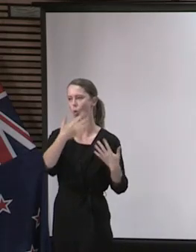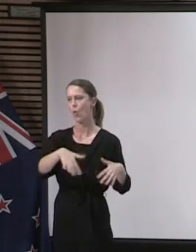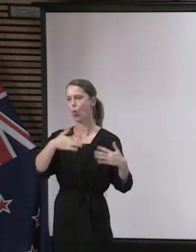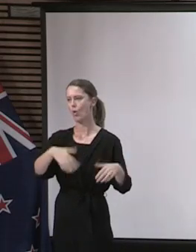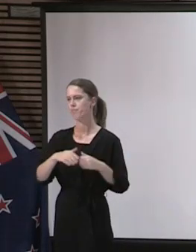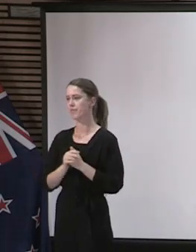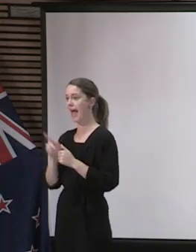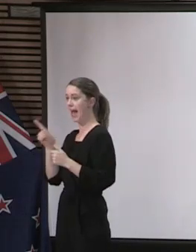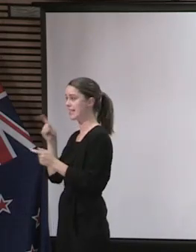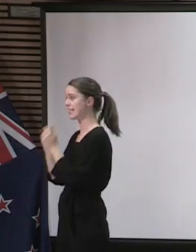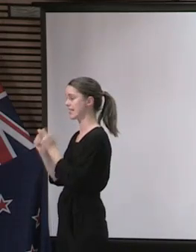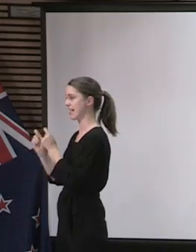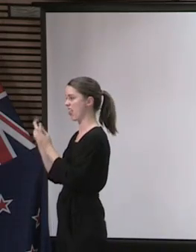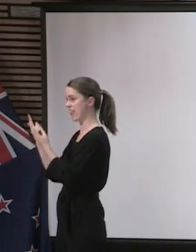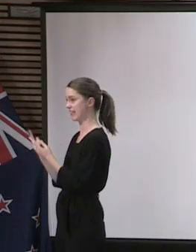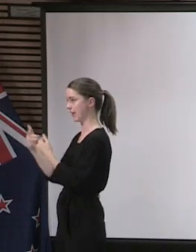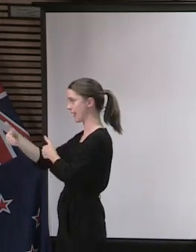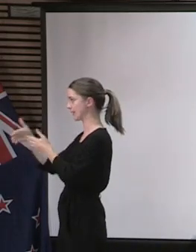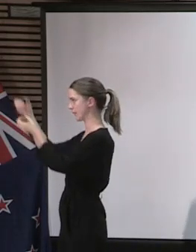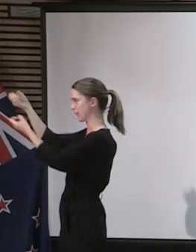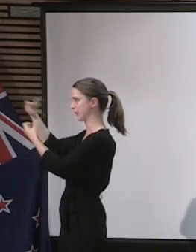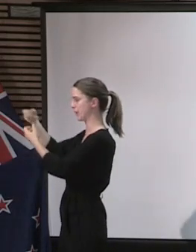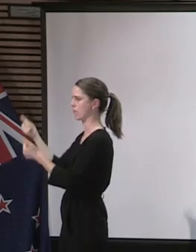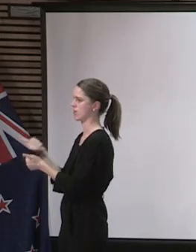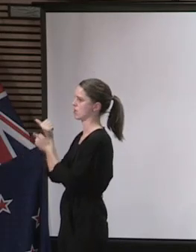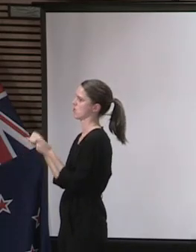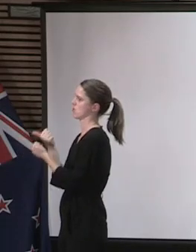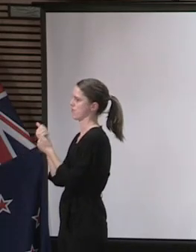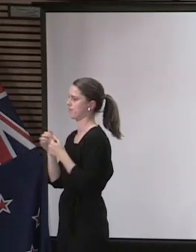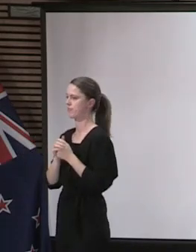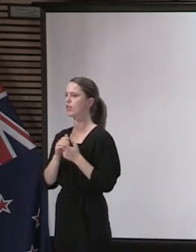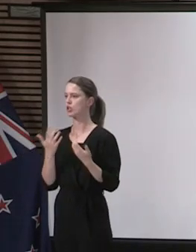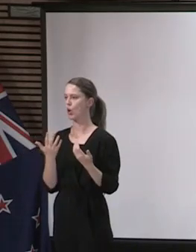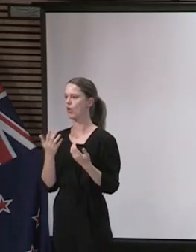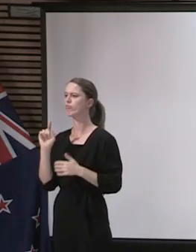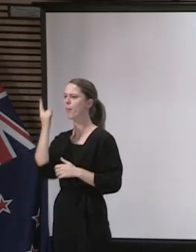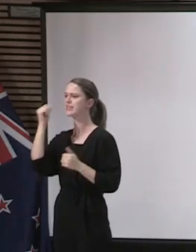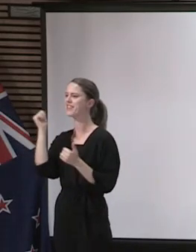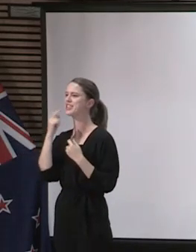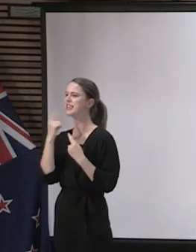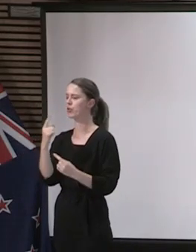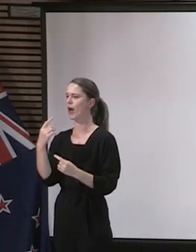scaled that up significantly week on week while improving our supply lines for testing